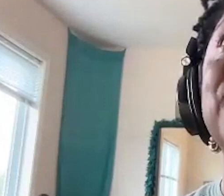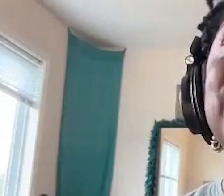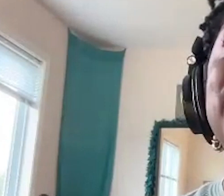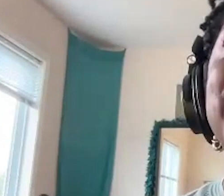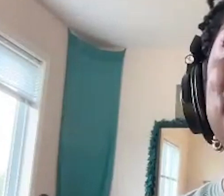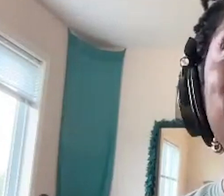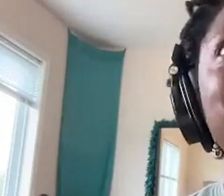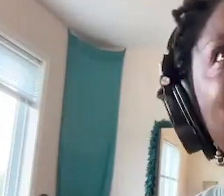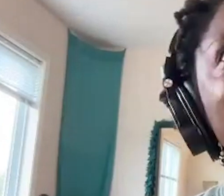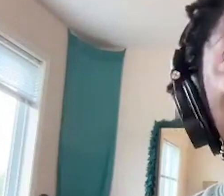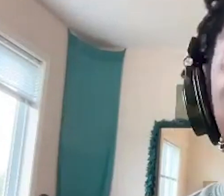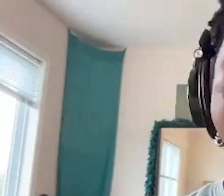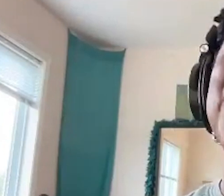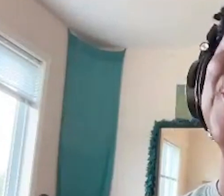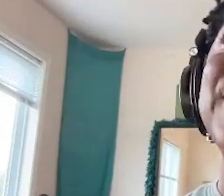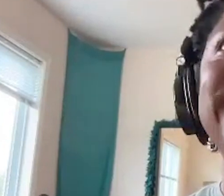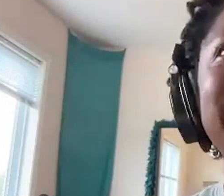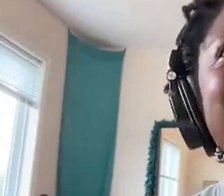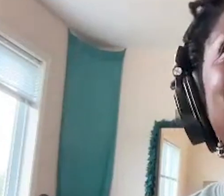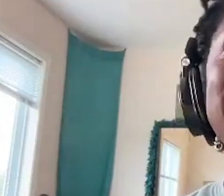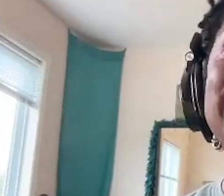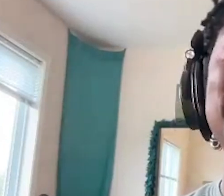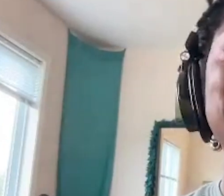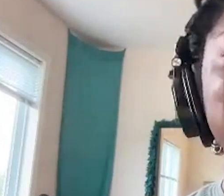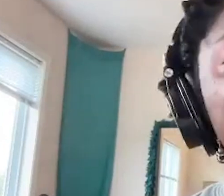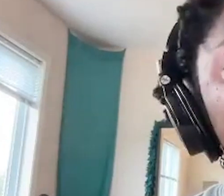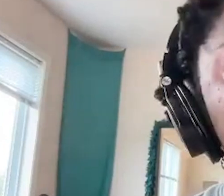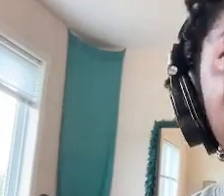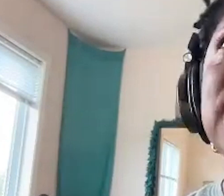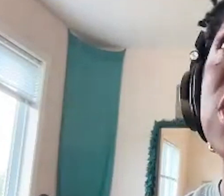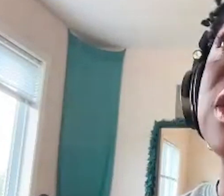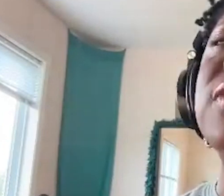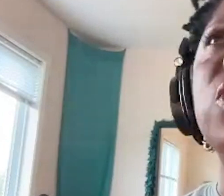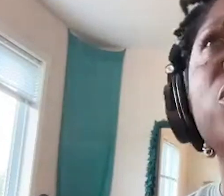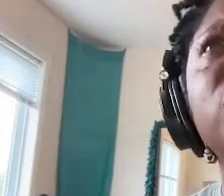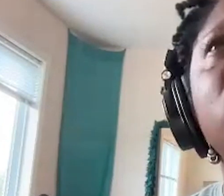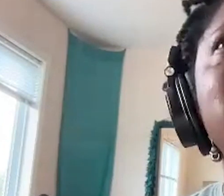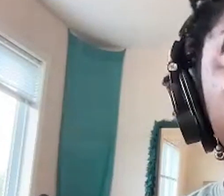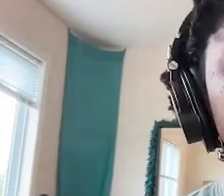as that at all. So I was sort of like turning it over, and I think I had mentioned it to my husband like: